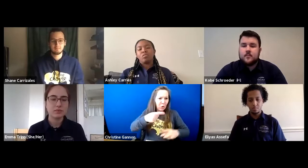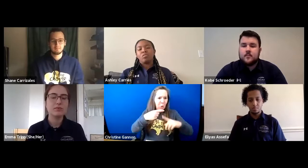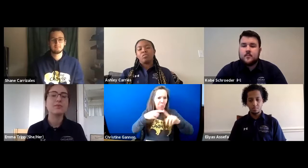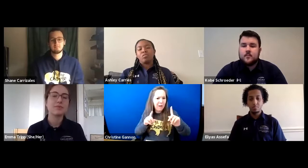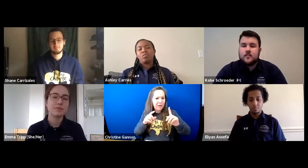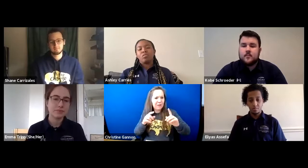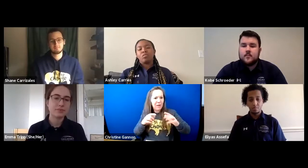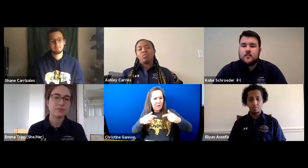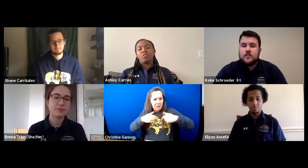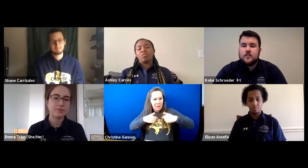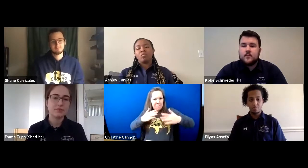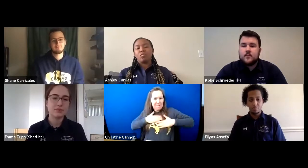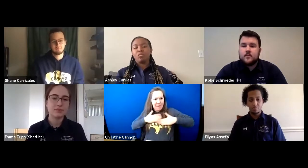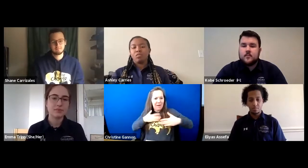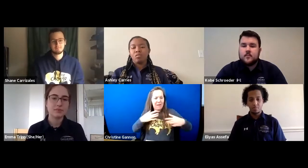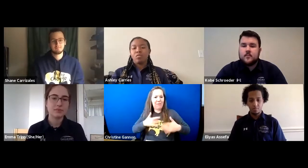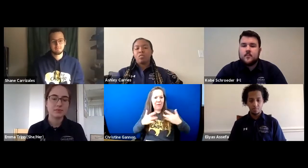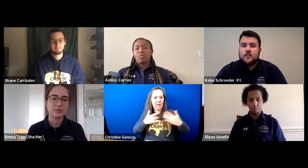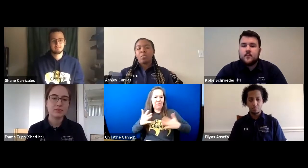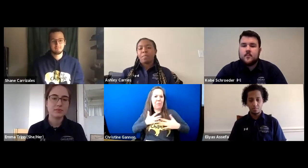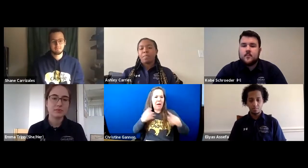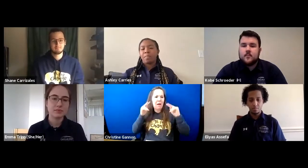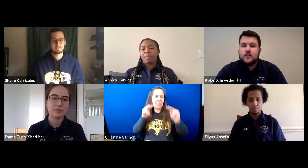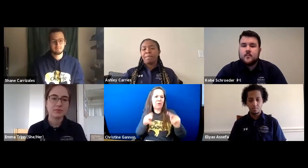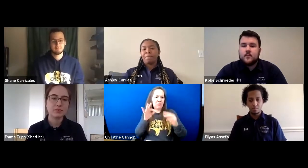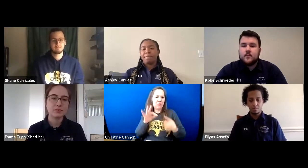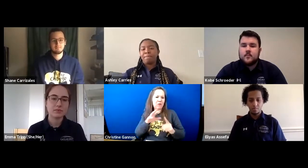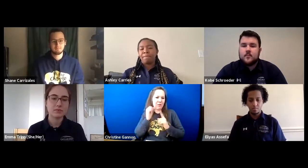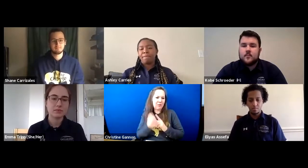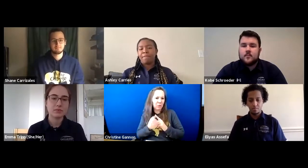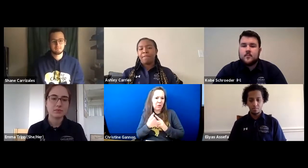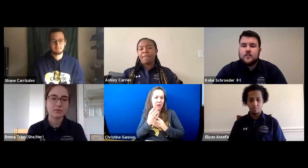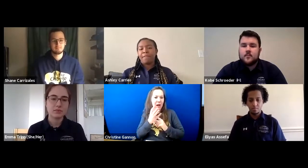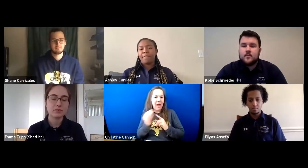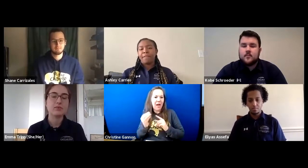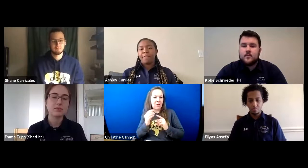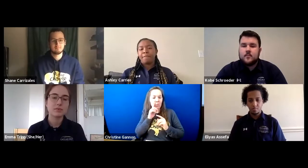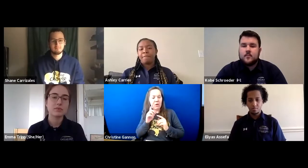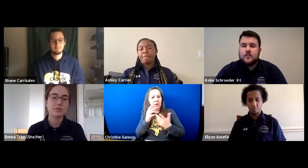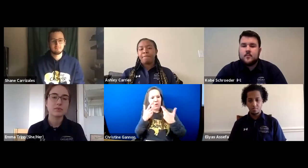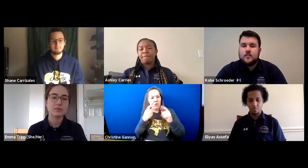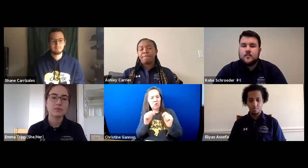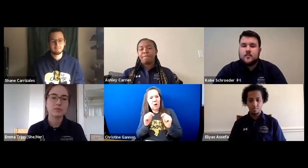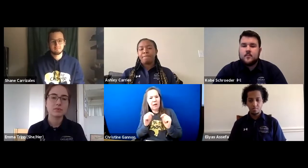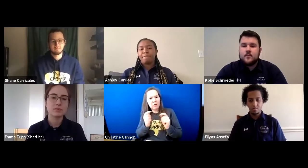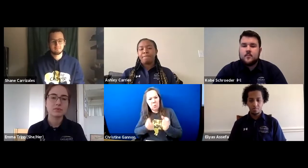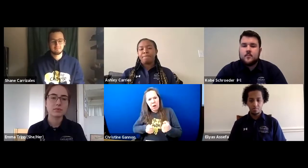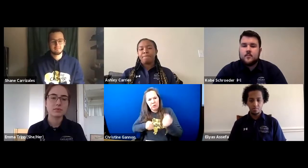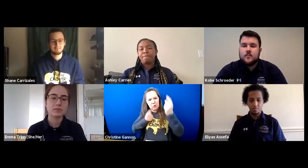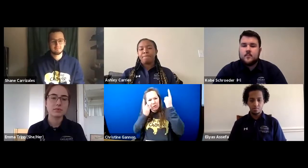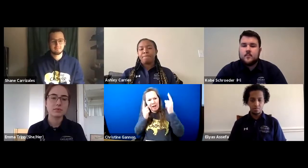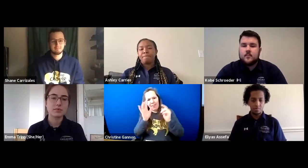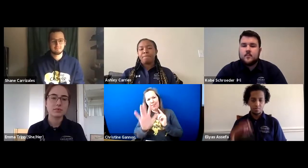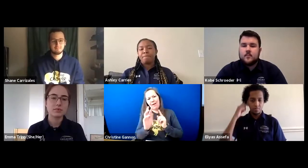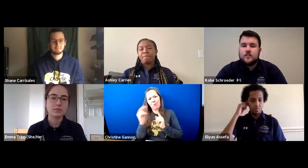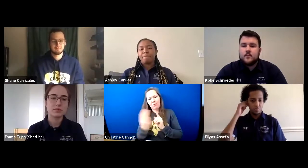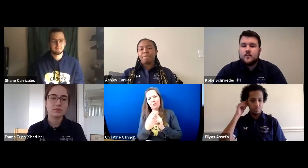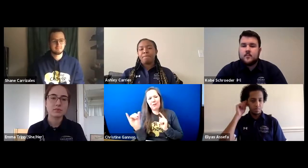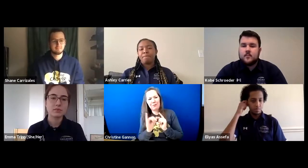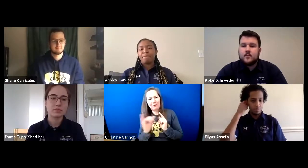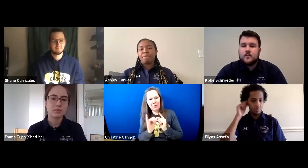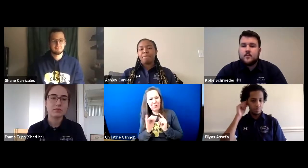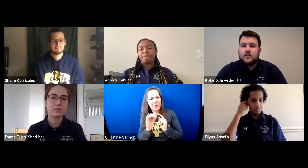Instead, talking from your own perspective of the situation and trying to understand their perspective as well.